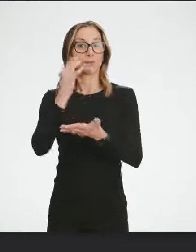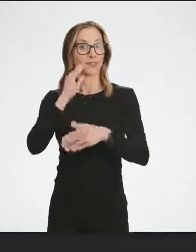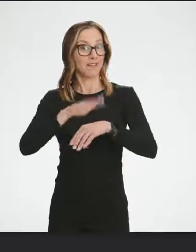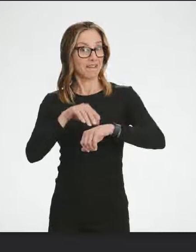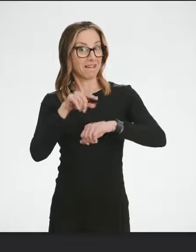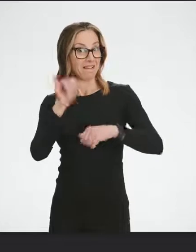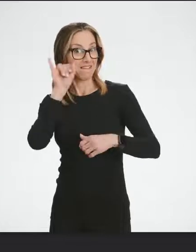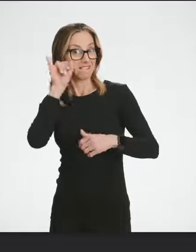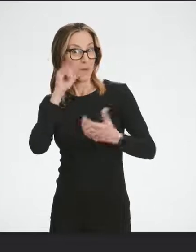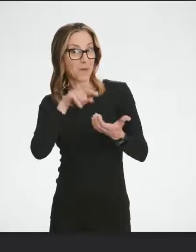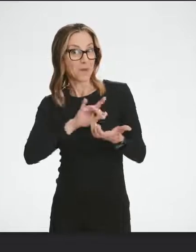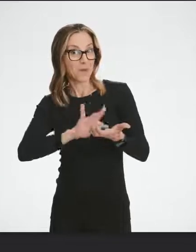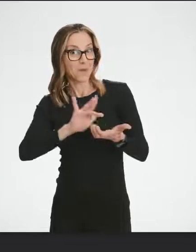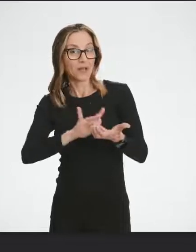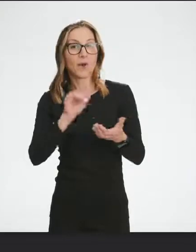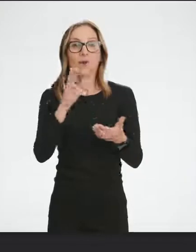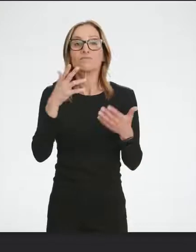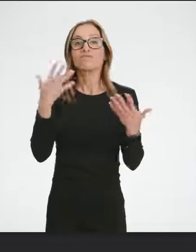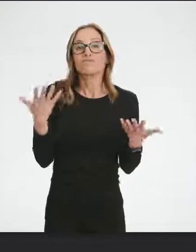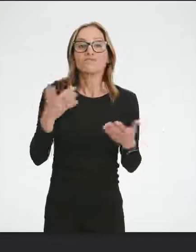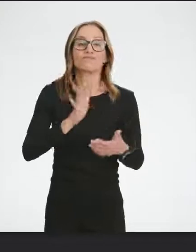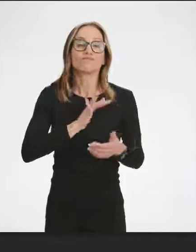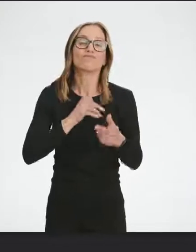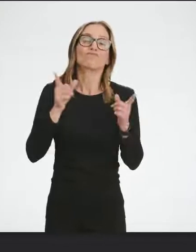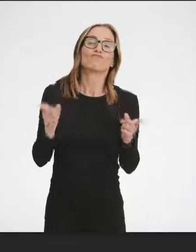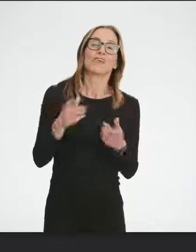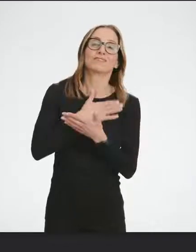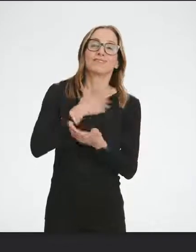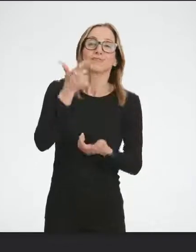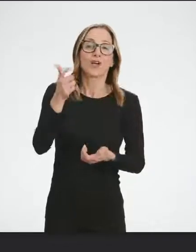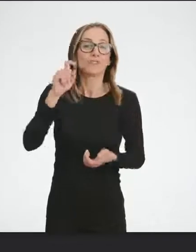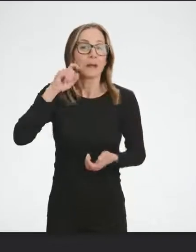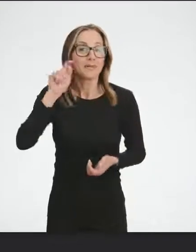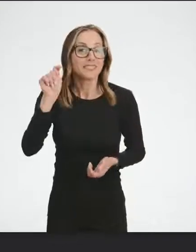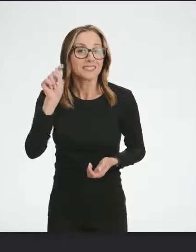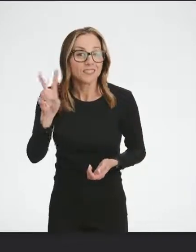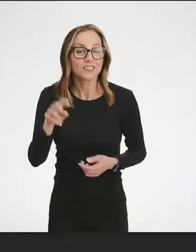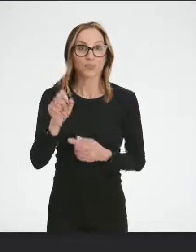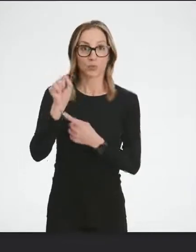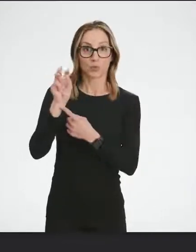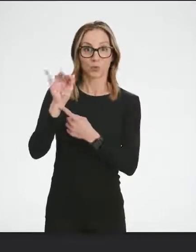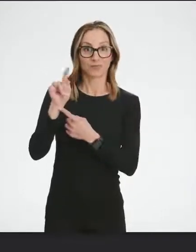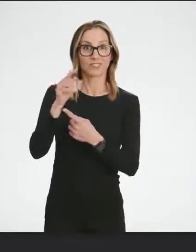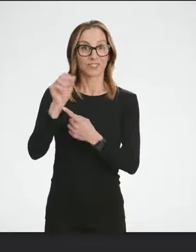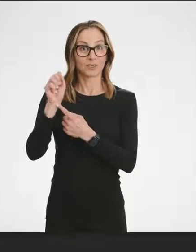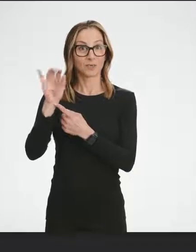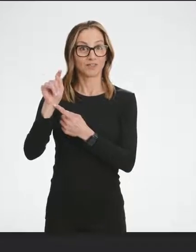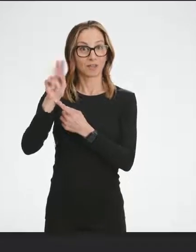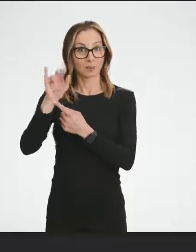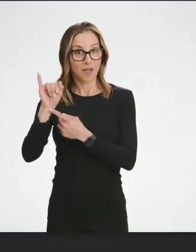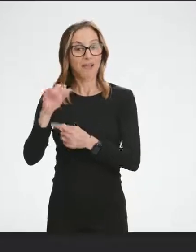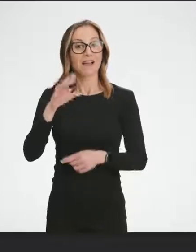relax with Apple TV, Swift, SwiftUI, and Xcode provide a next-generation integrated development